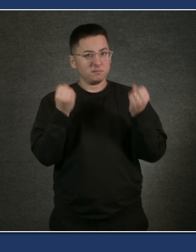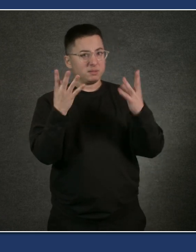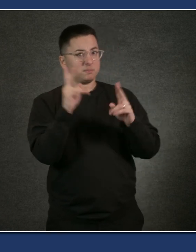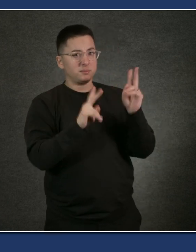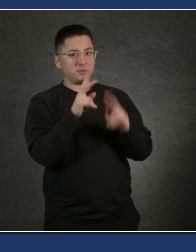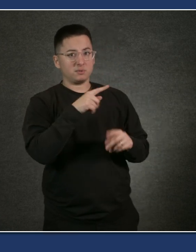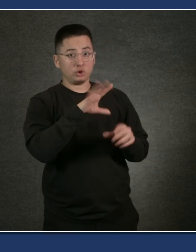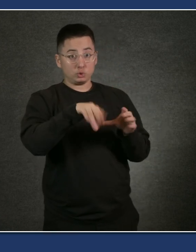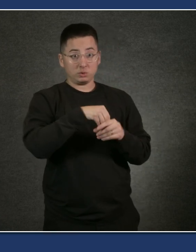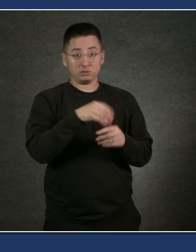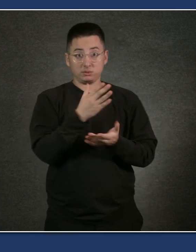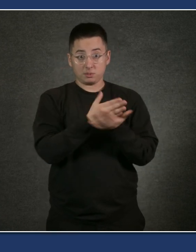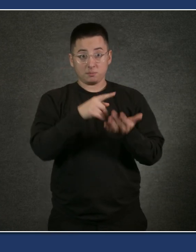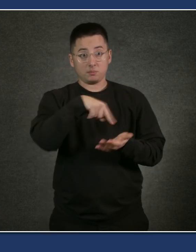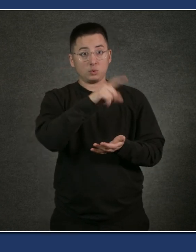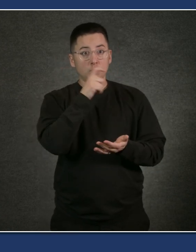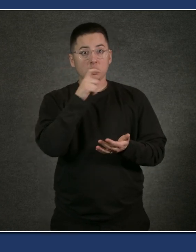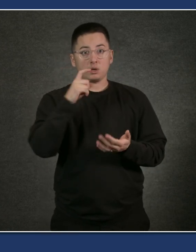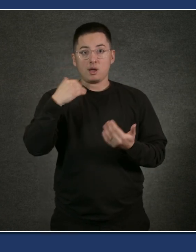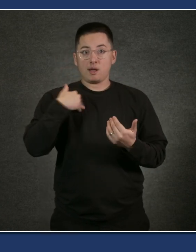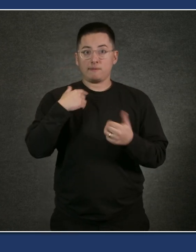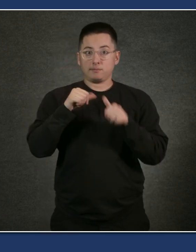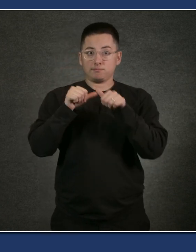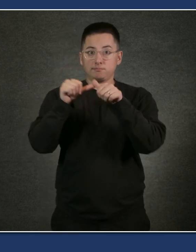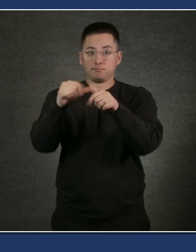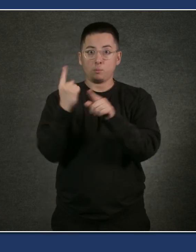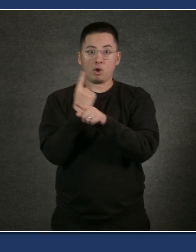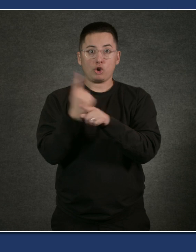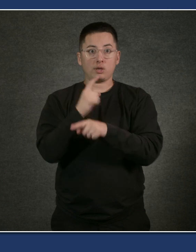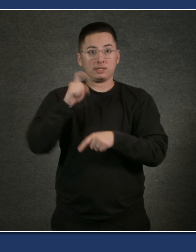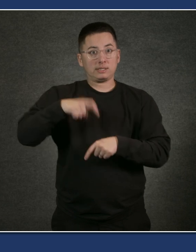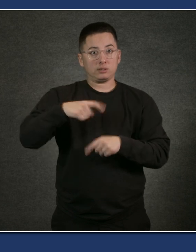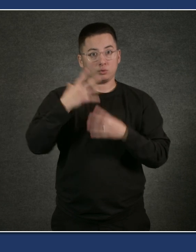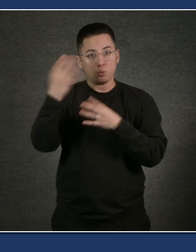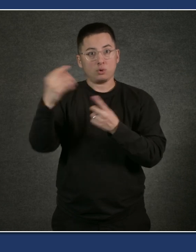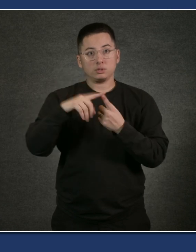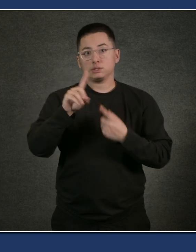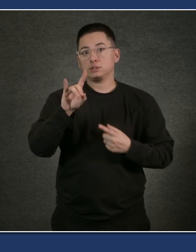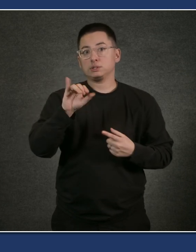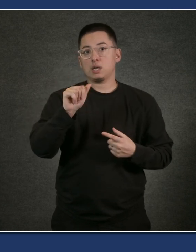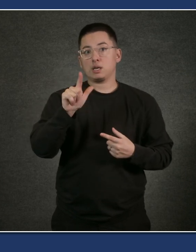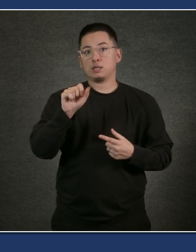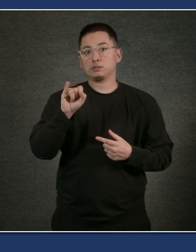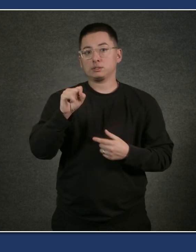some with regular need for dialysis, scrambling for alternatives.